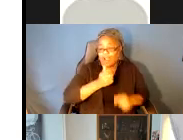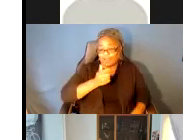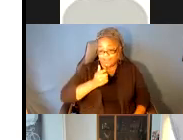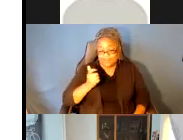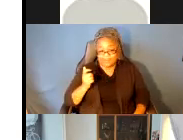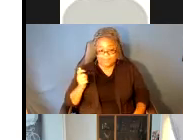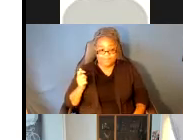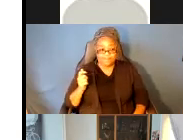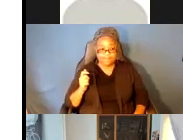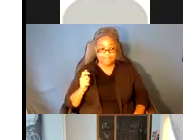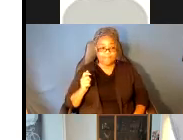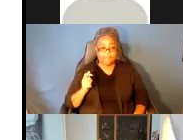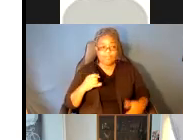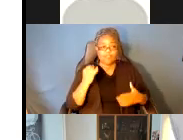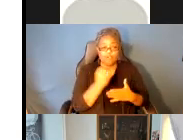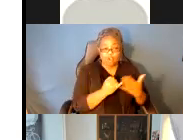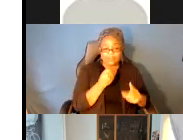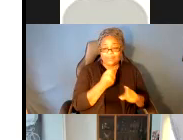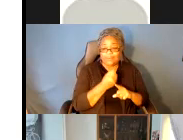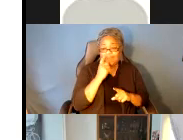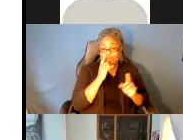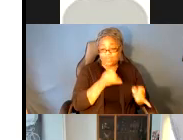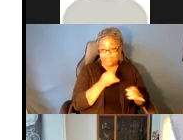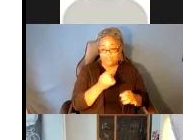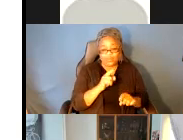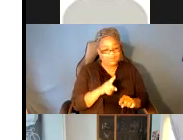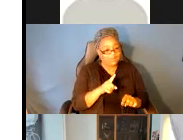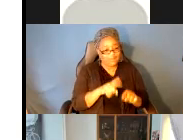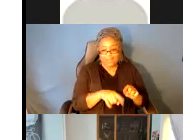So Arts Impact for Individuals may not supplement a project